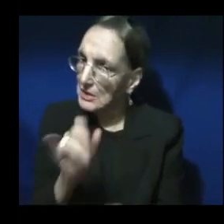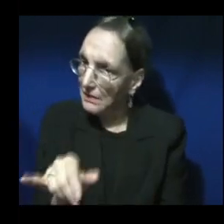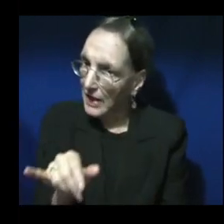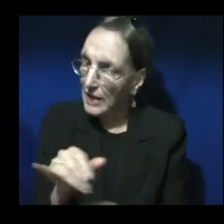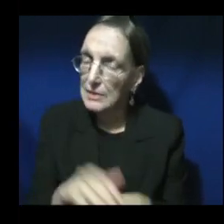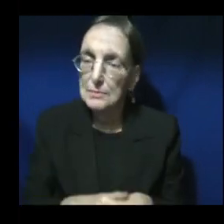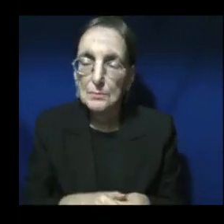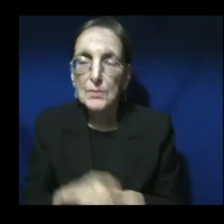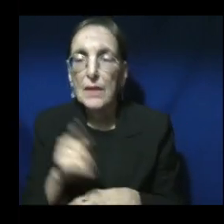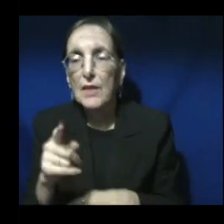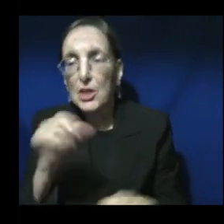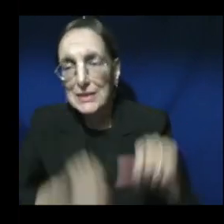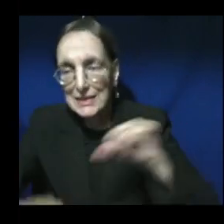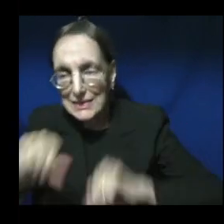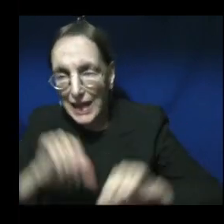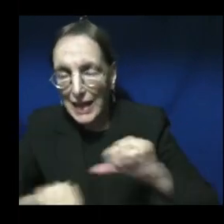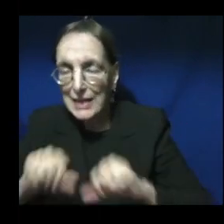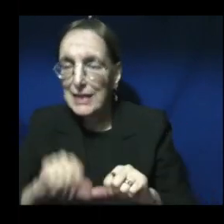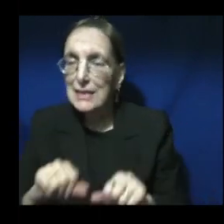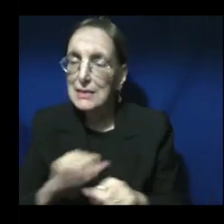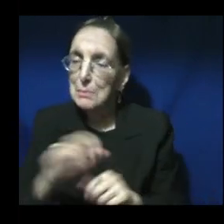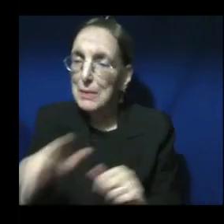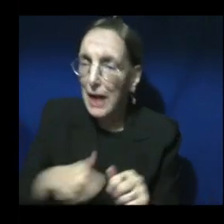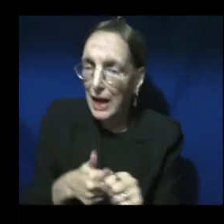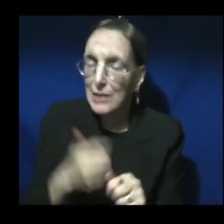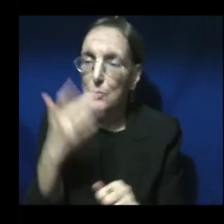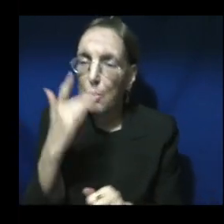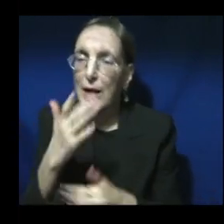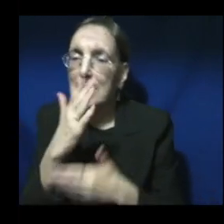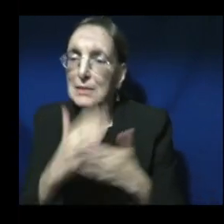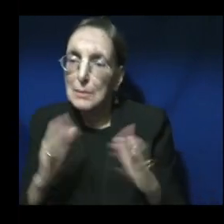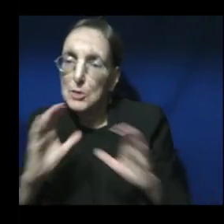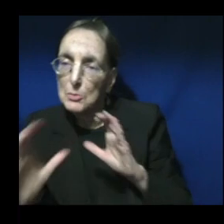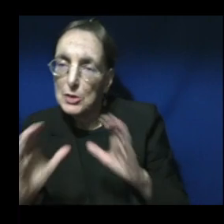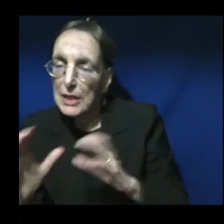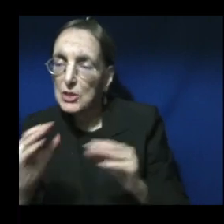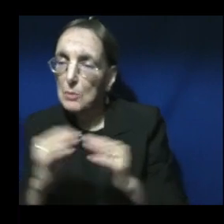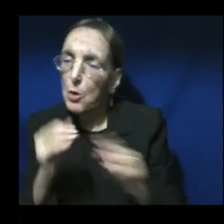science behind why certain communication has more impact than others. If we understand that science,